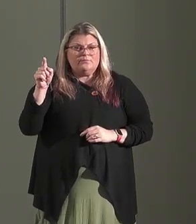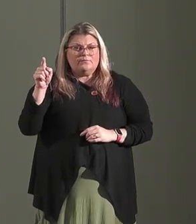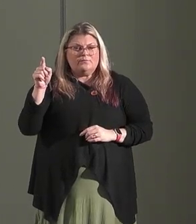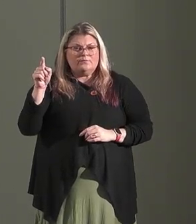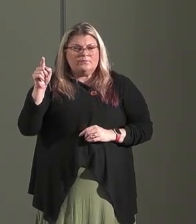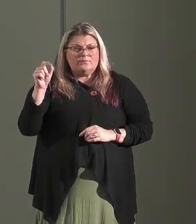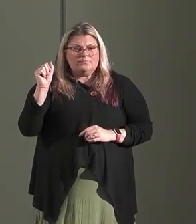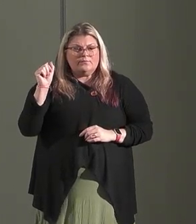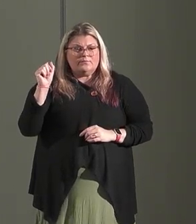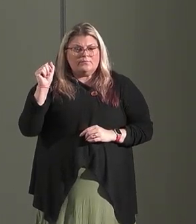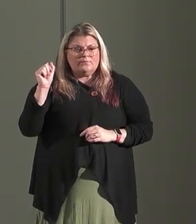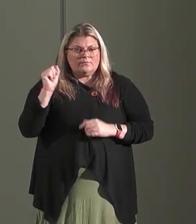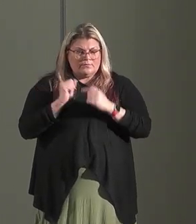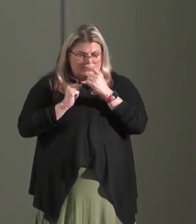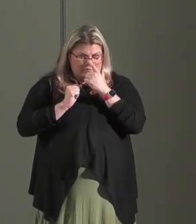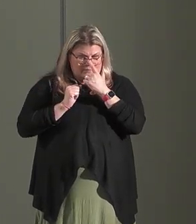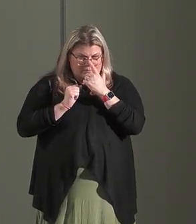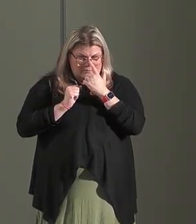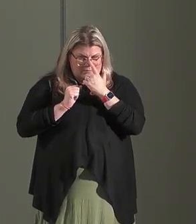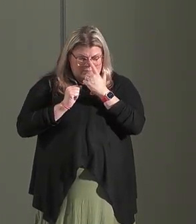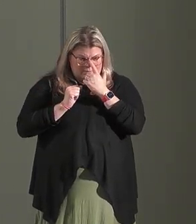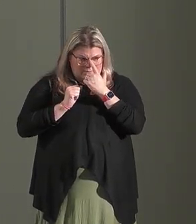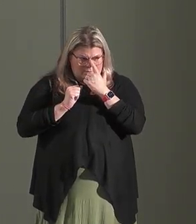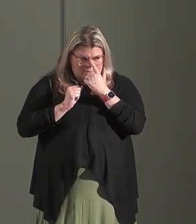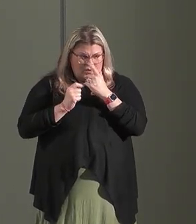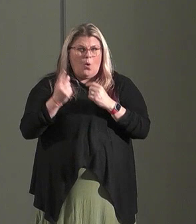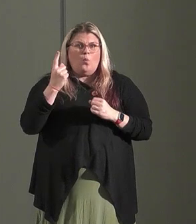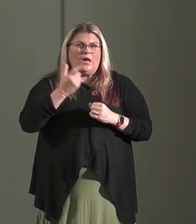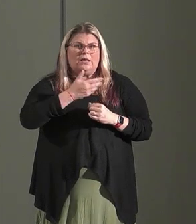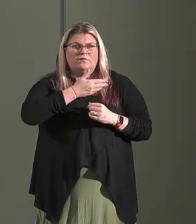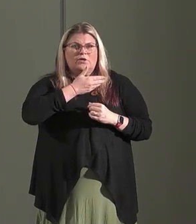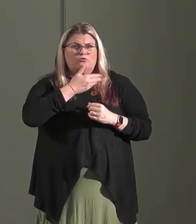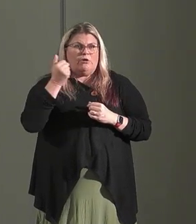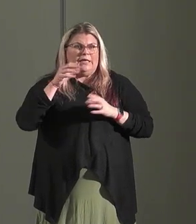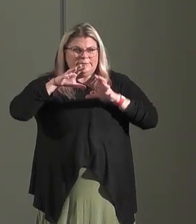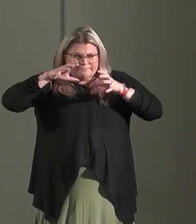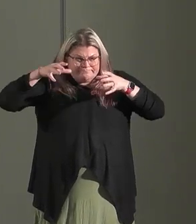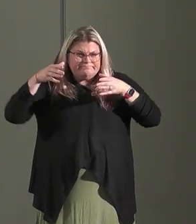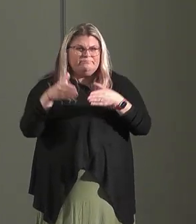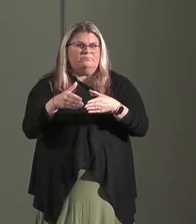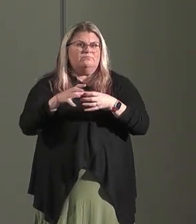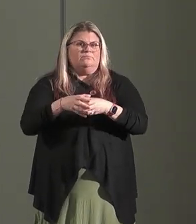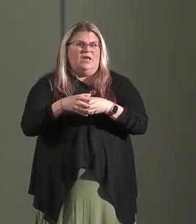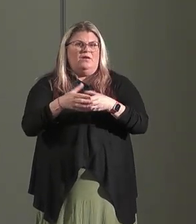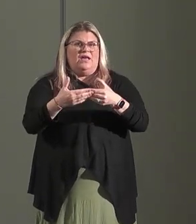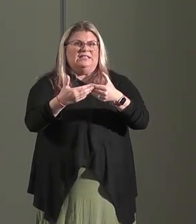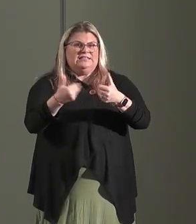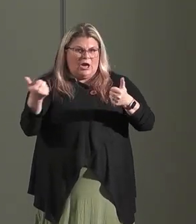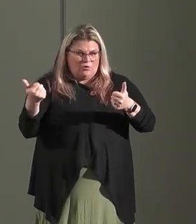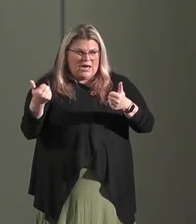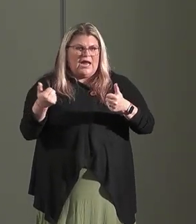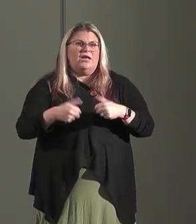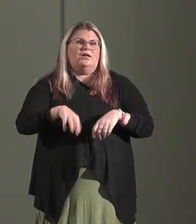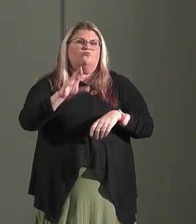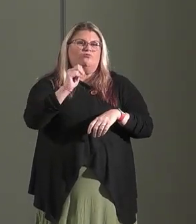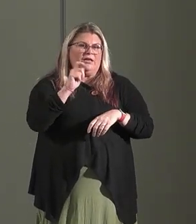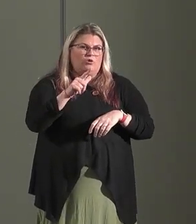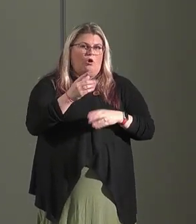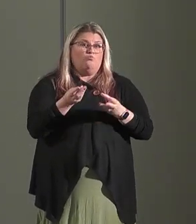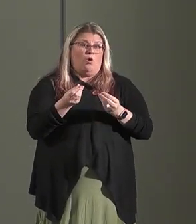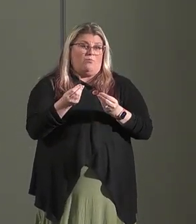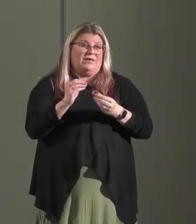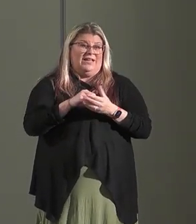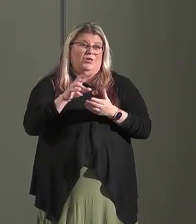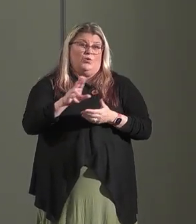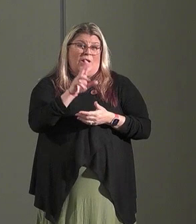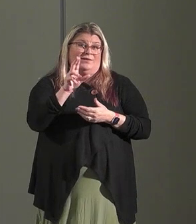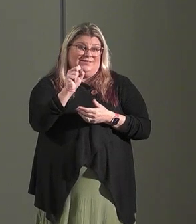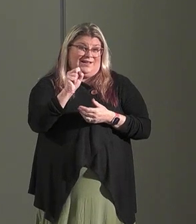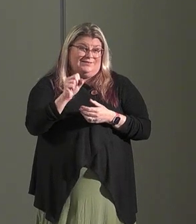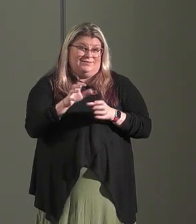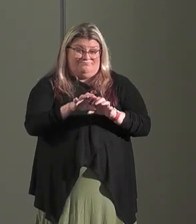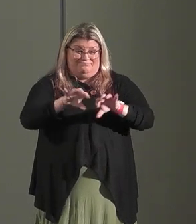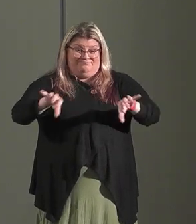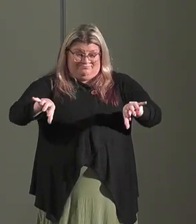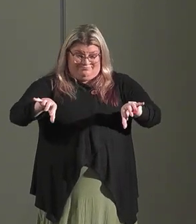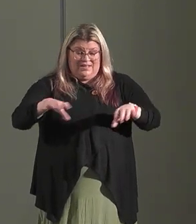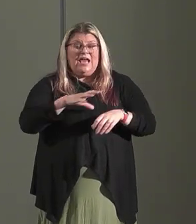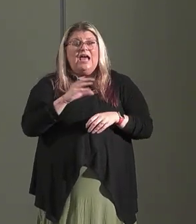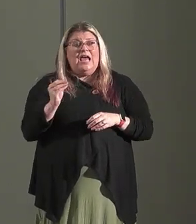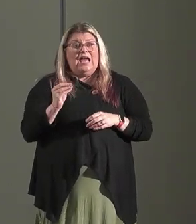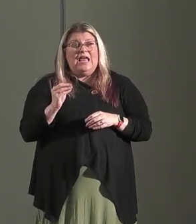know, one greatest concentrations of segregated racialized poverty in the U.S. And as do many